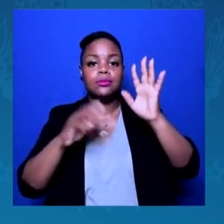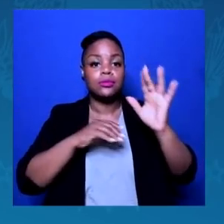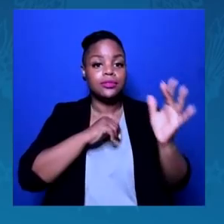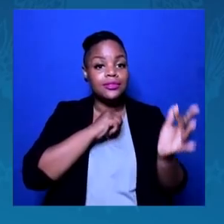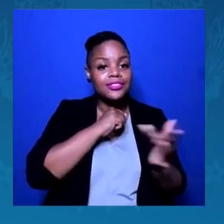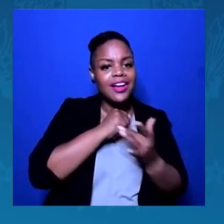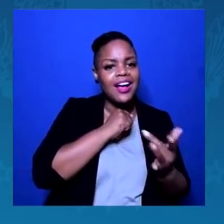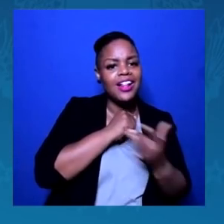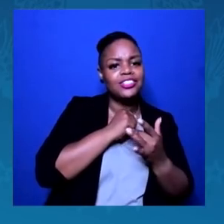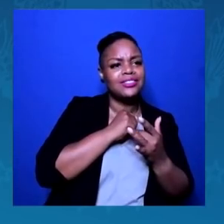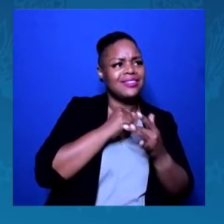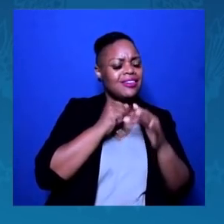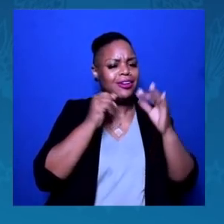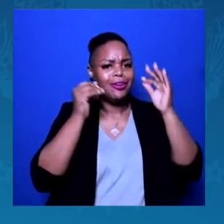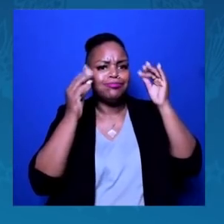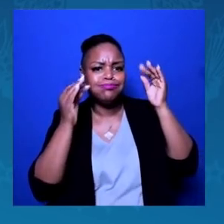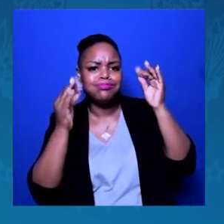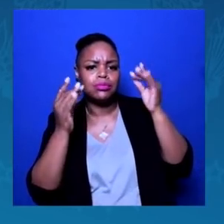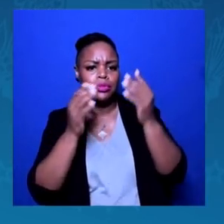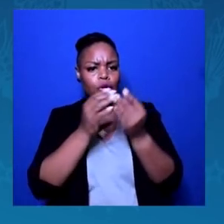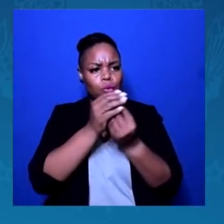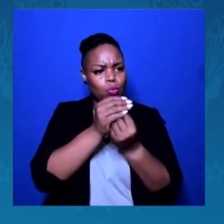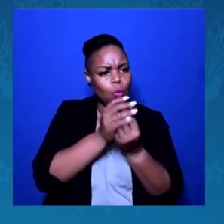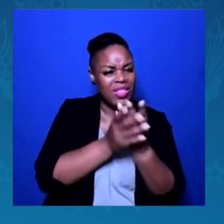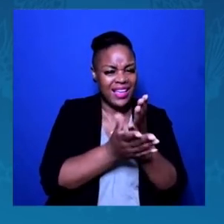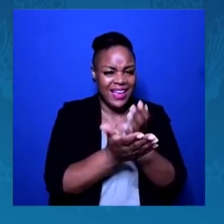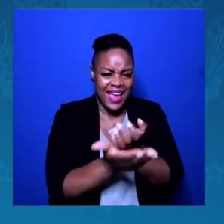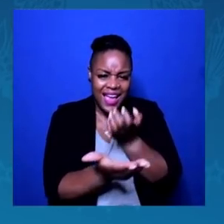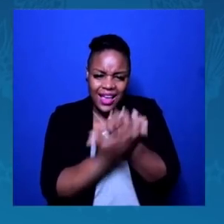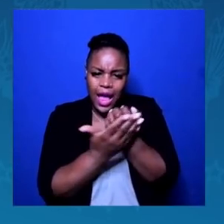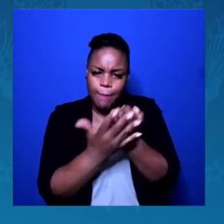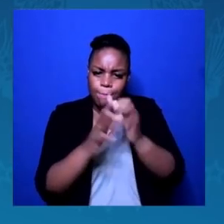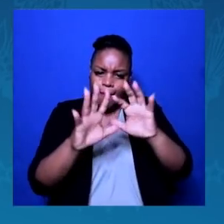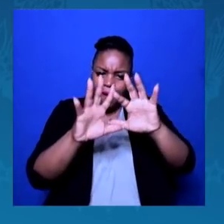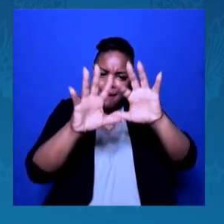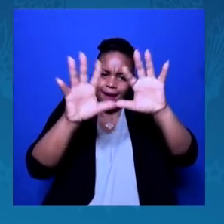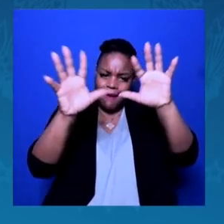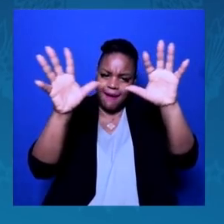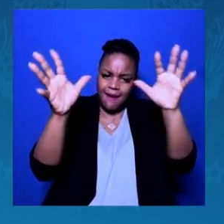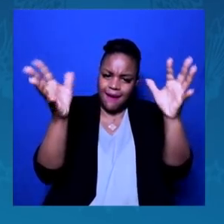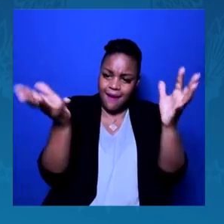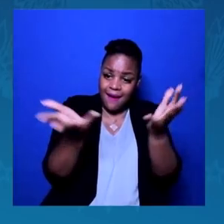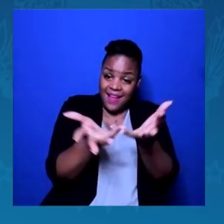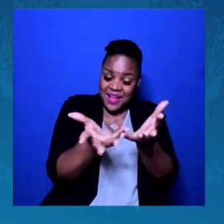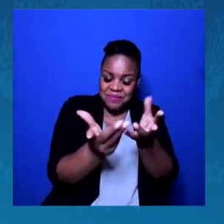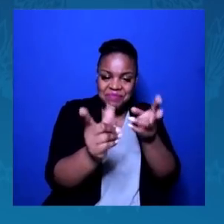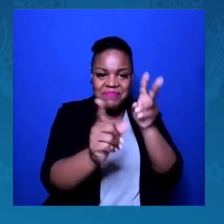around thinking about things like renewable energy. So that's what that's what that conversation was. And those are examples of what it means